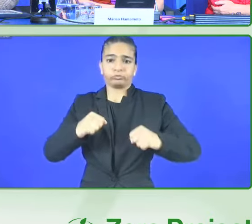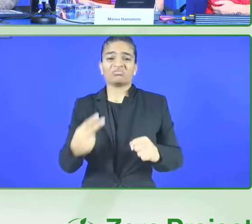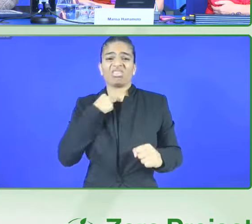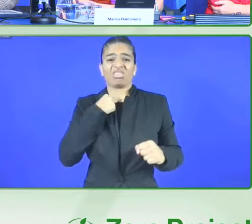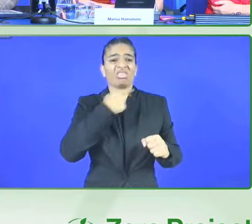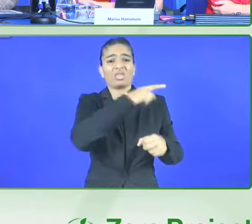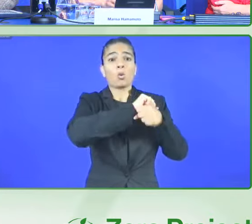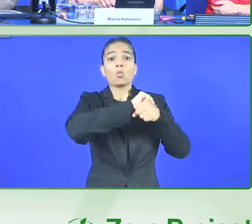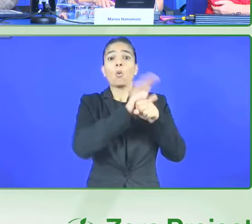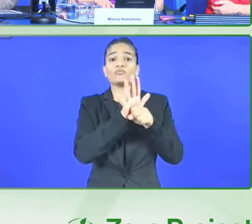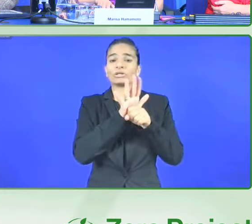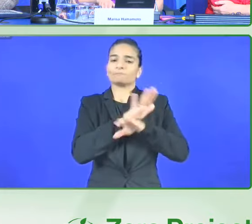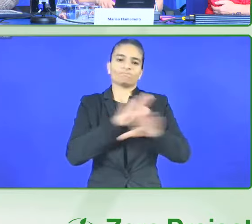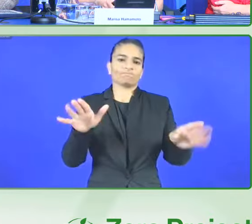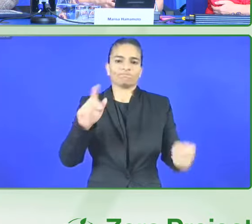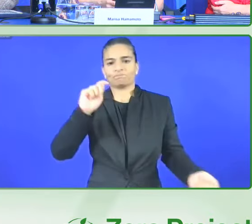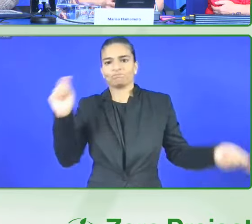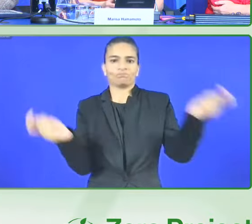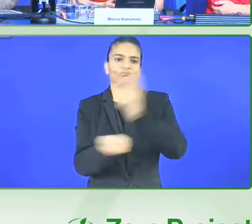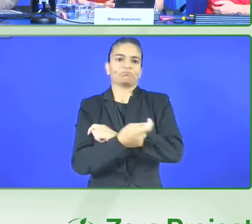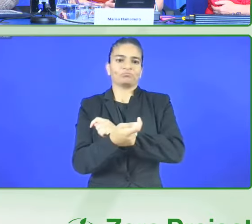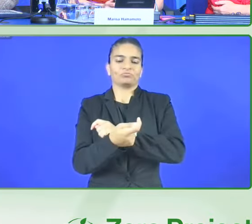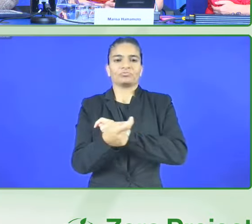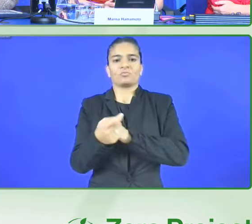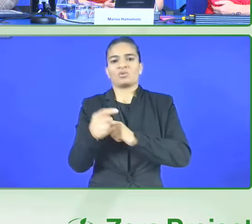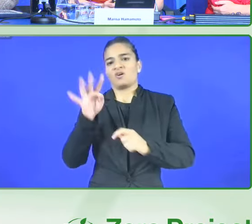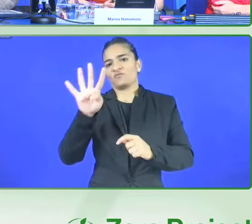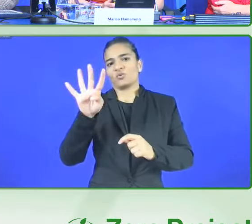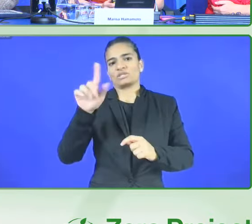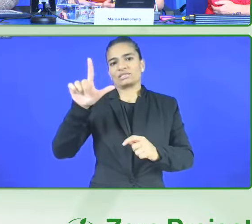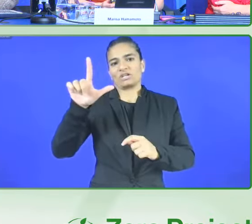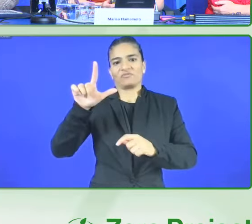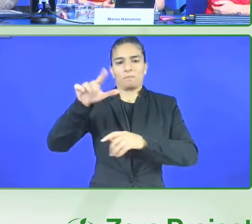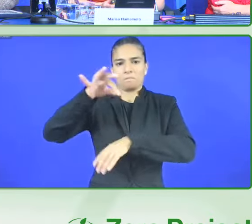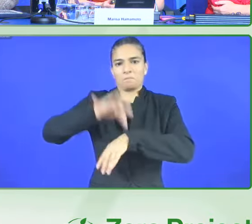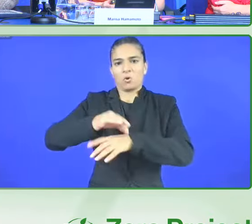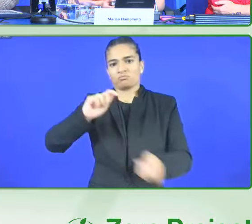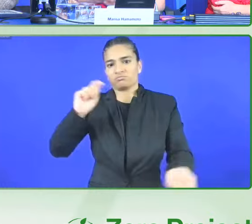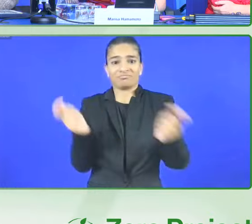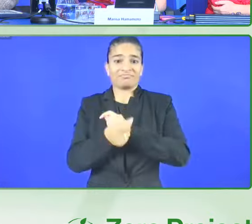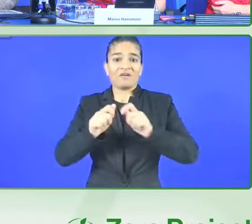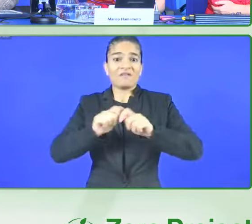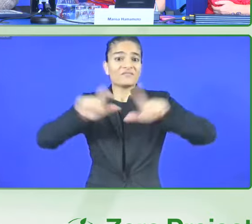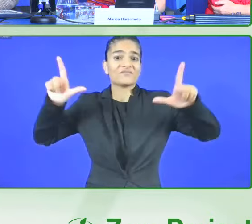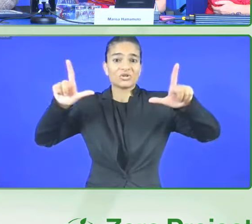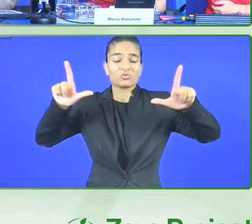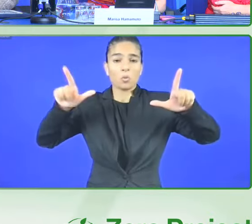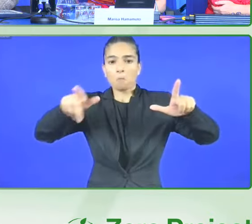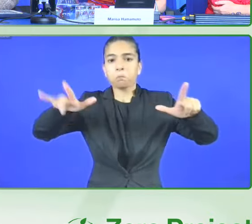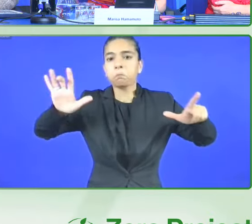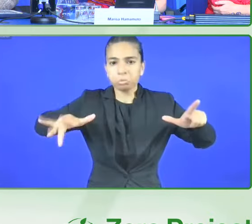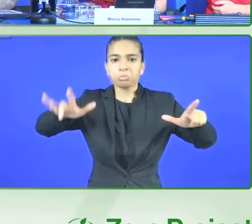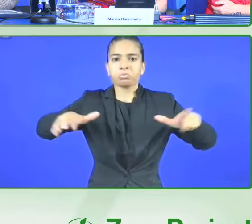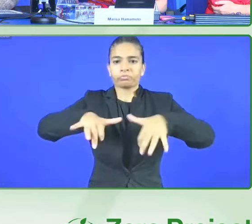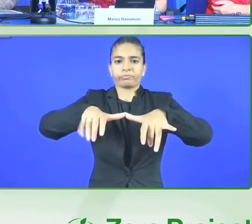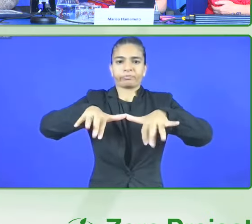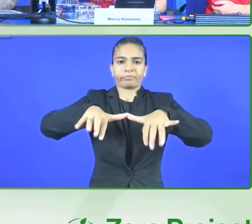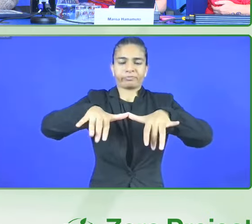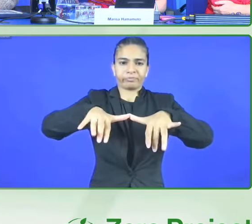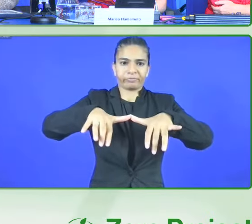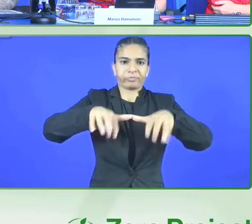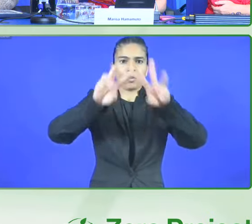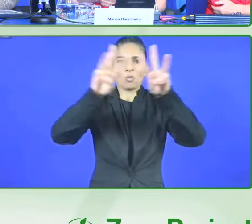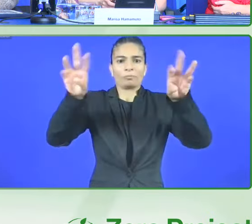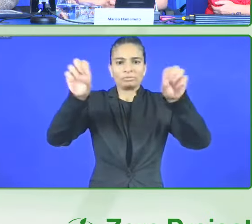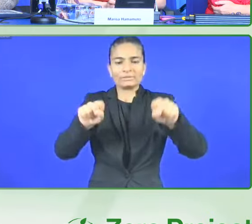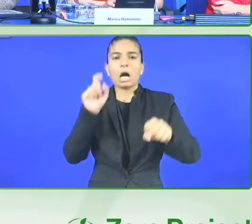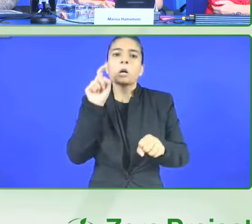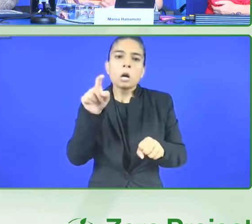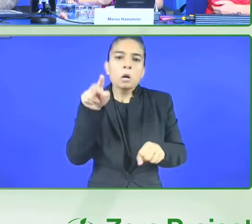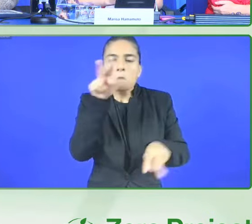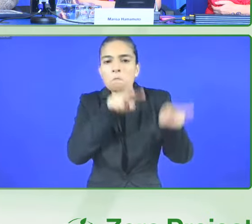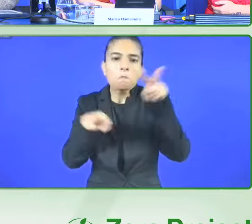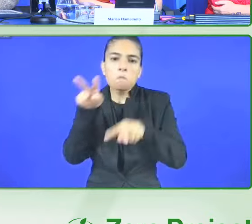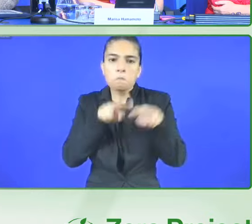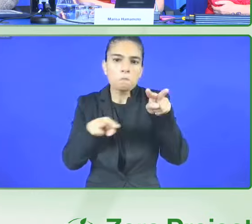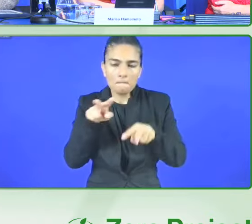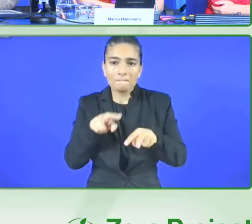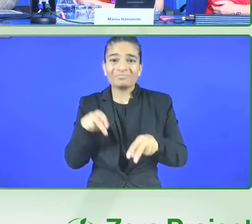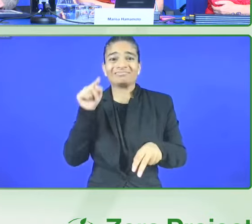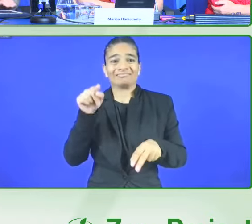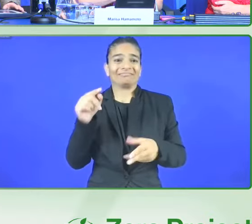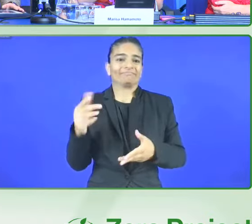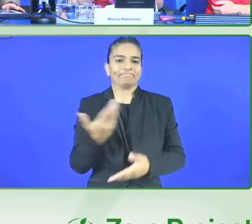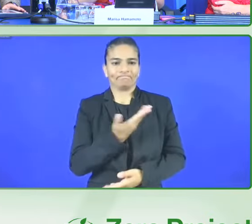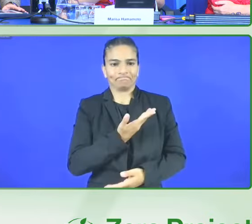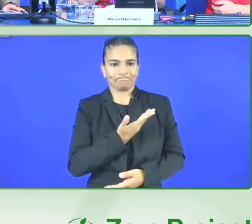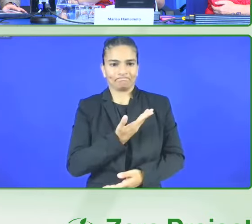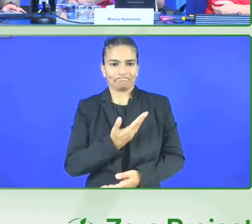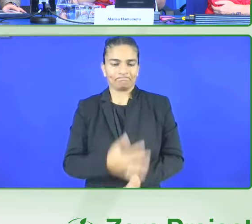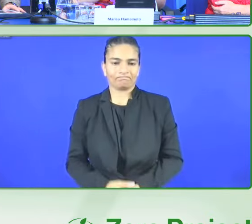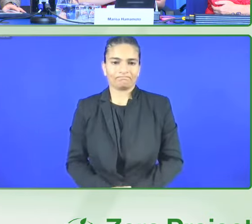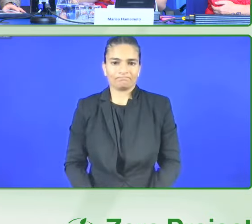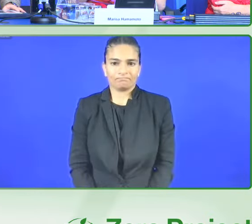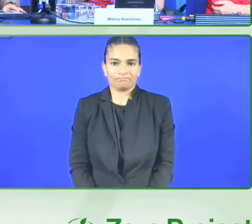during college I had a stroke in my spinal-cord, which initially paralysed me from the neck